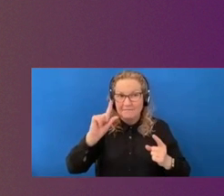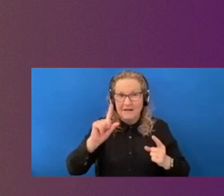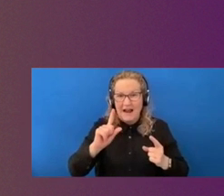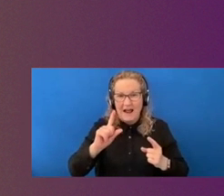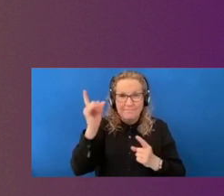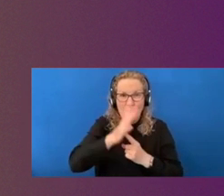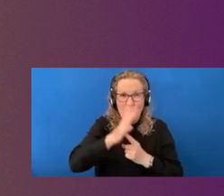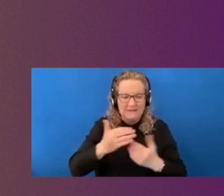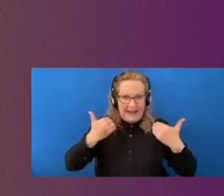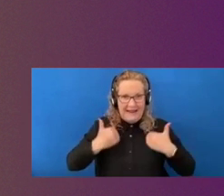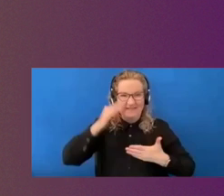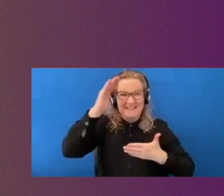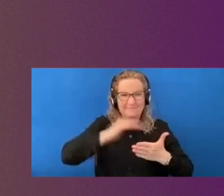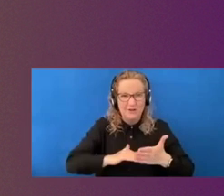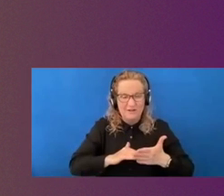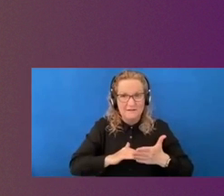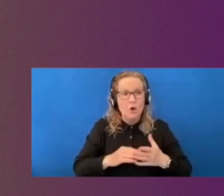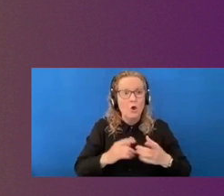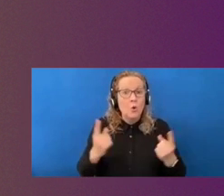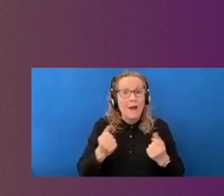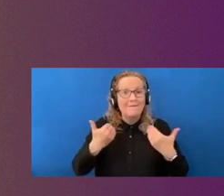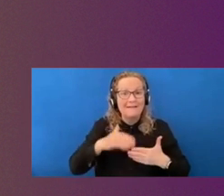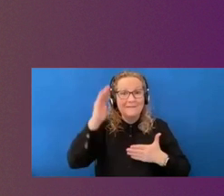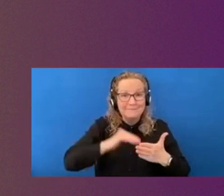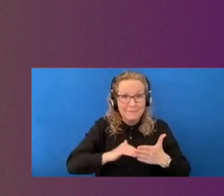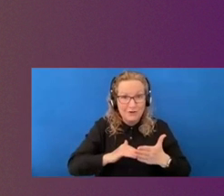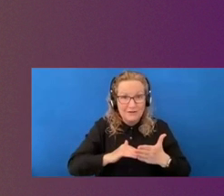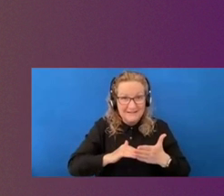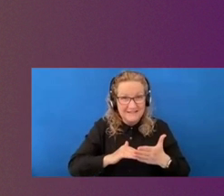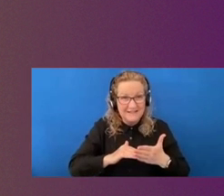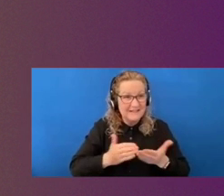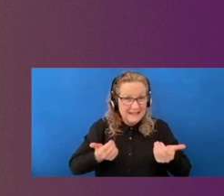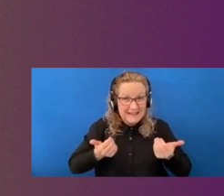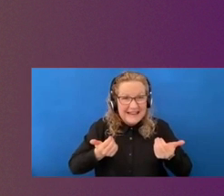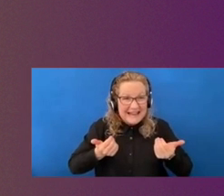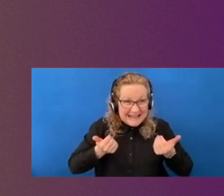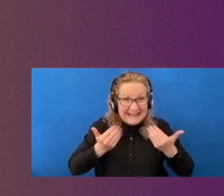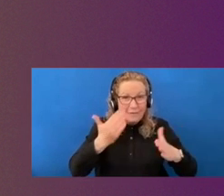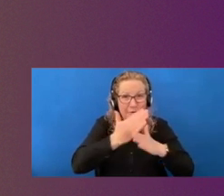your business and I don't mean in disability specific roles or disability related jobs I mean